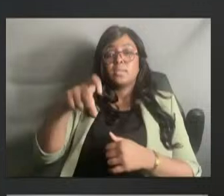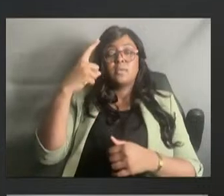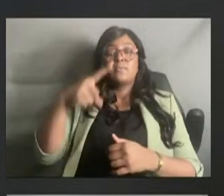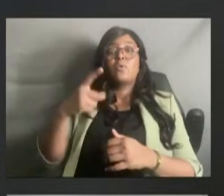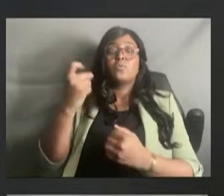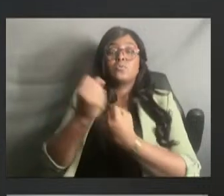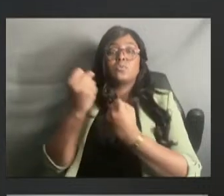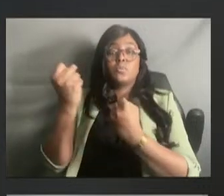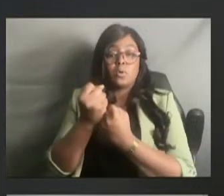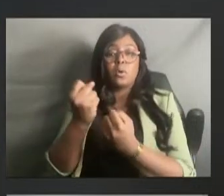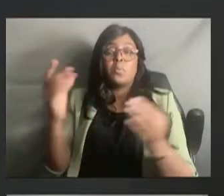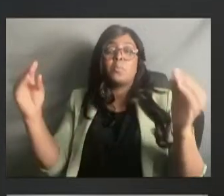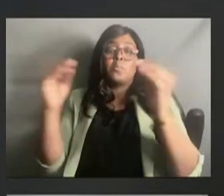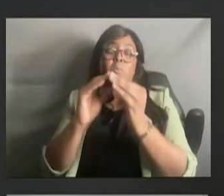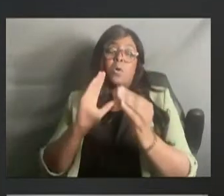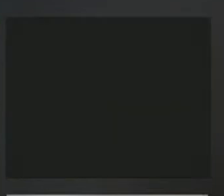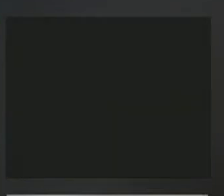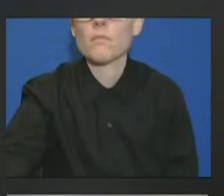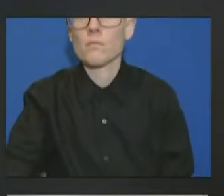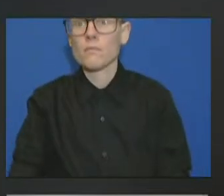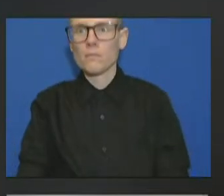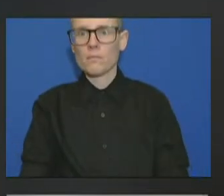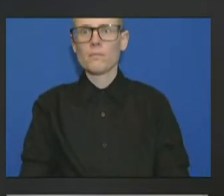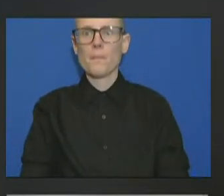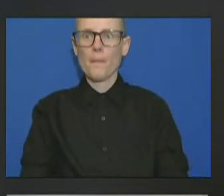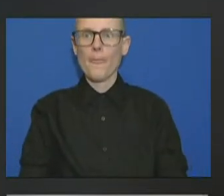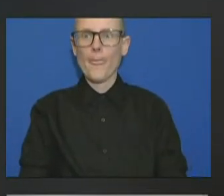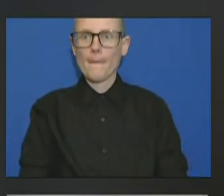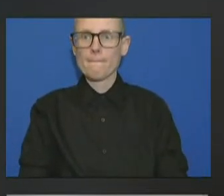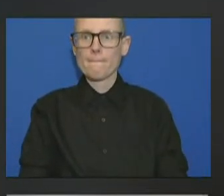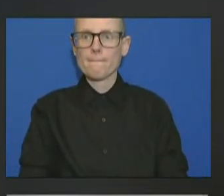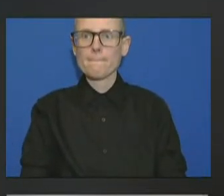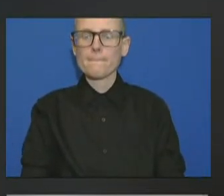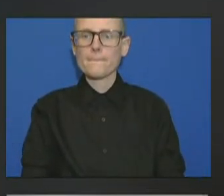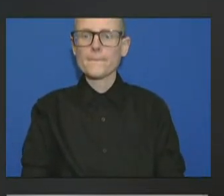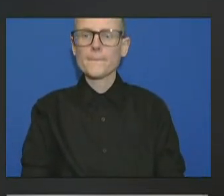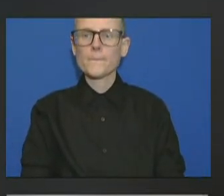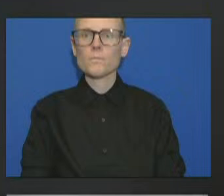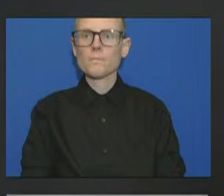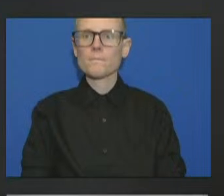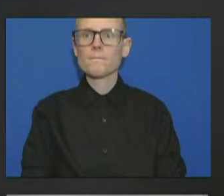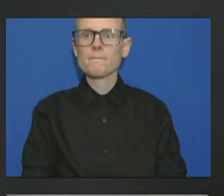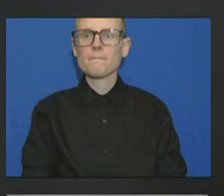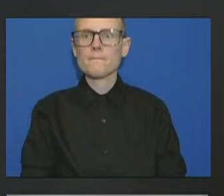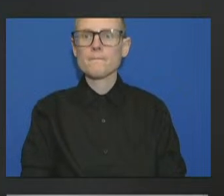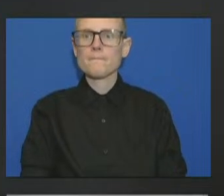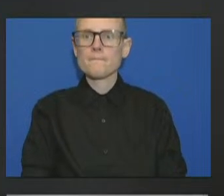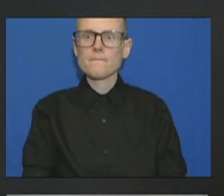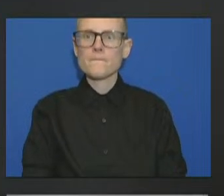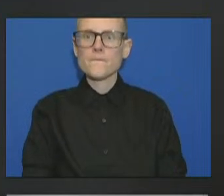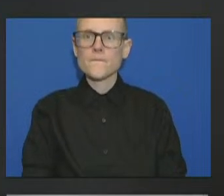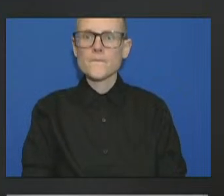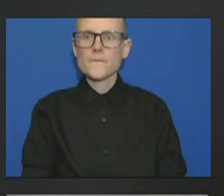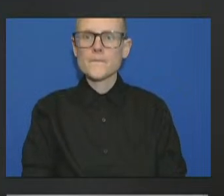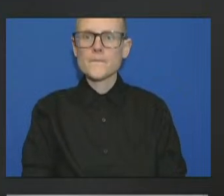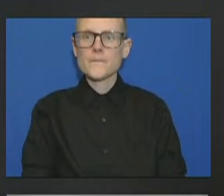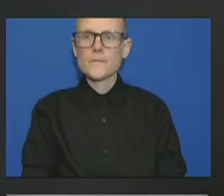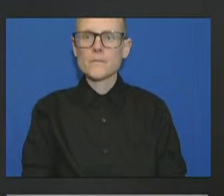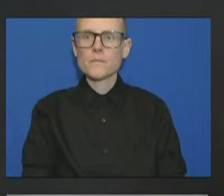schools, and there is definitely a need to support some more of our schools in the community